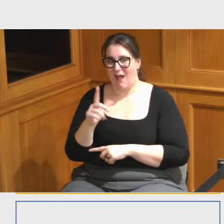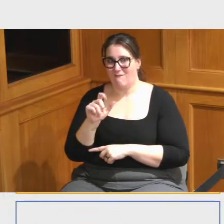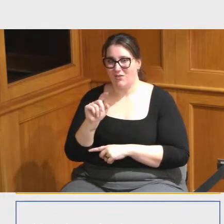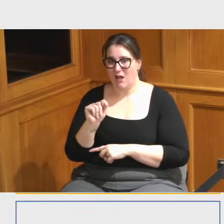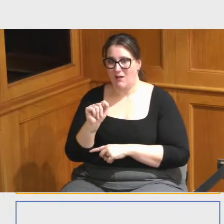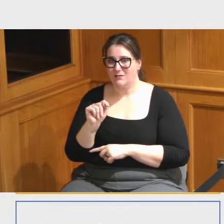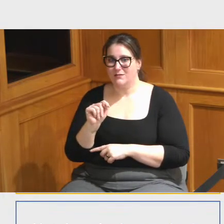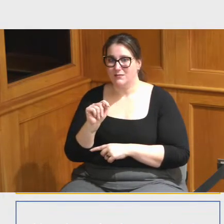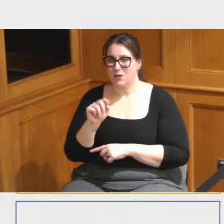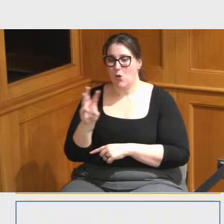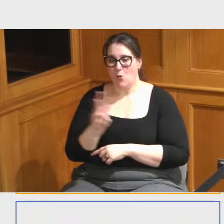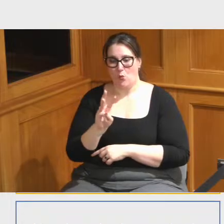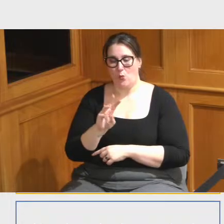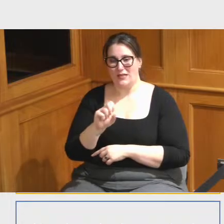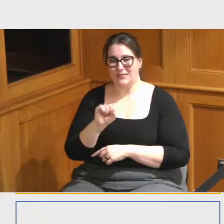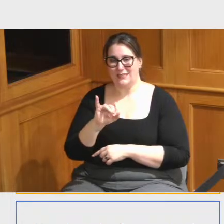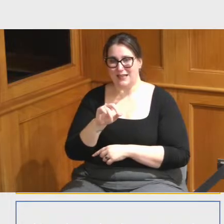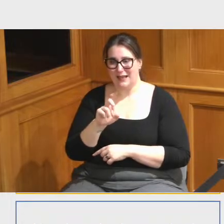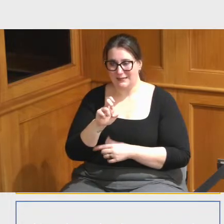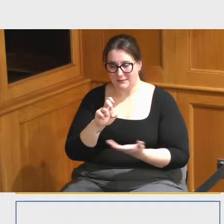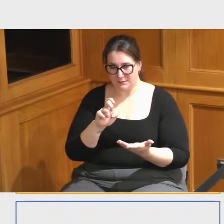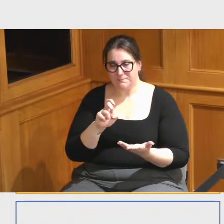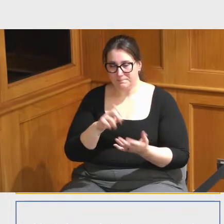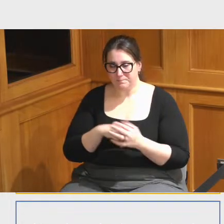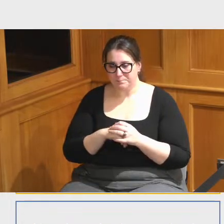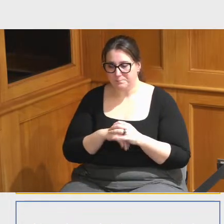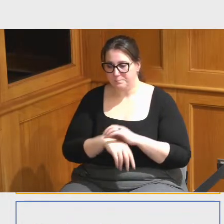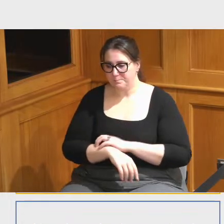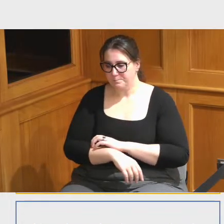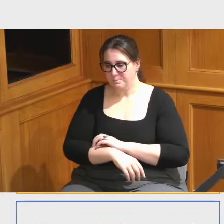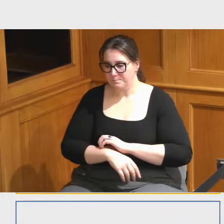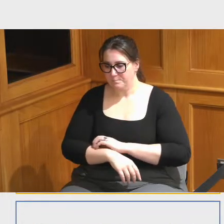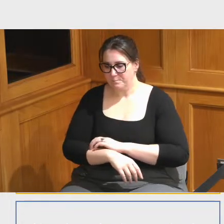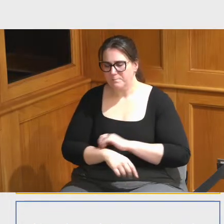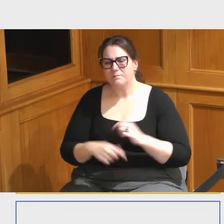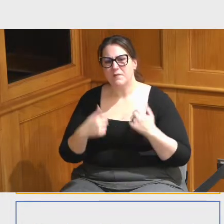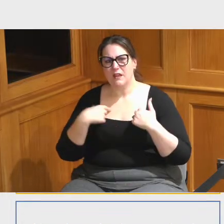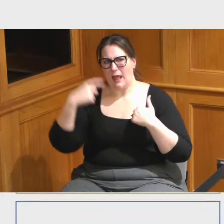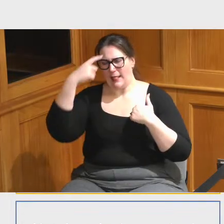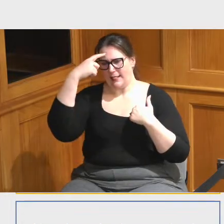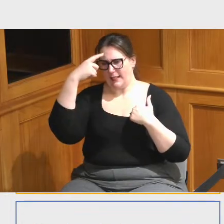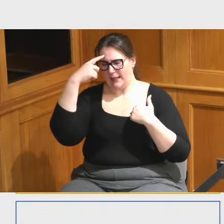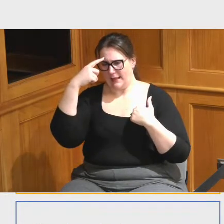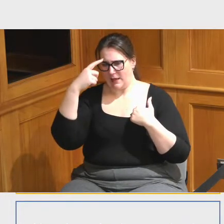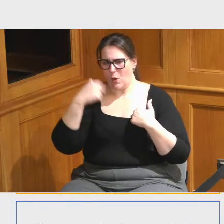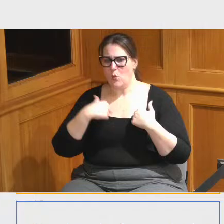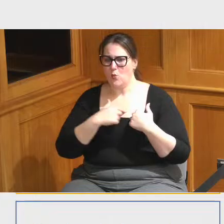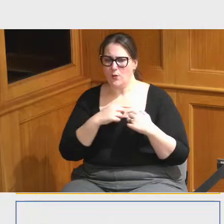are on the western side of the district. Um, I think when we conduct these analyses, we try and